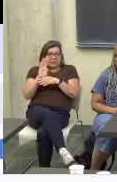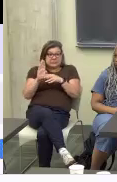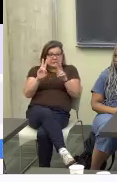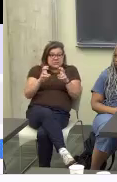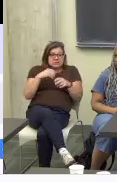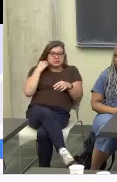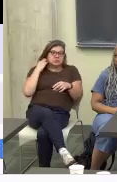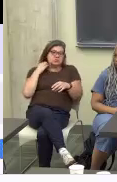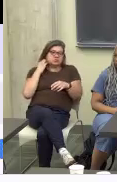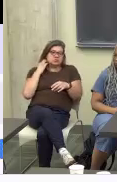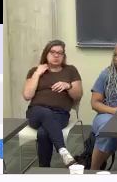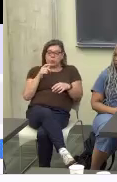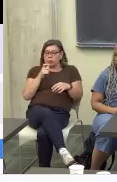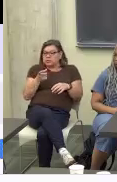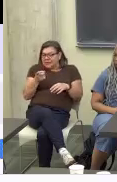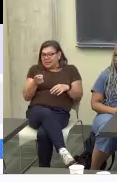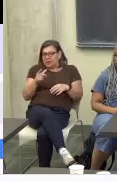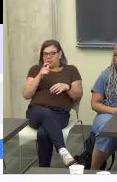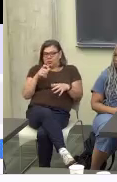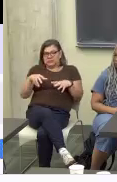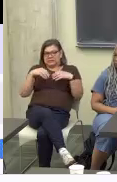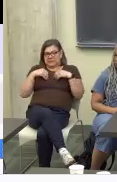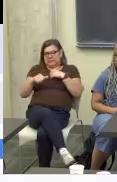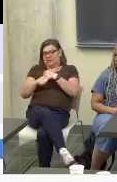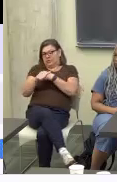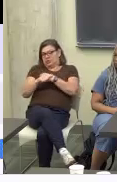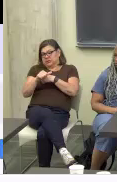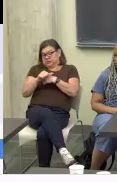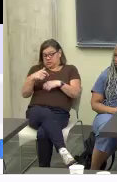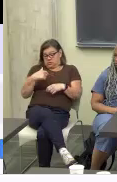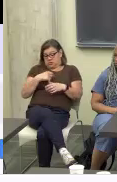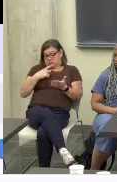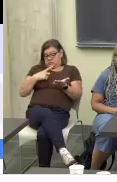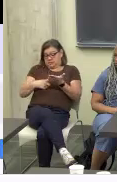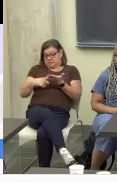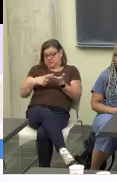accepting the risk? For that. So what I'm really talking about is making sure that